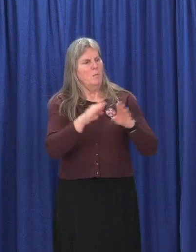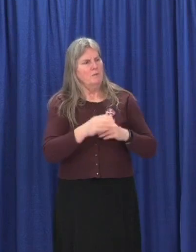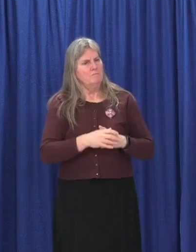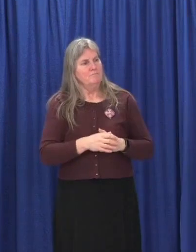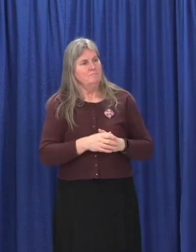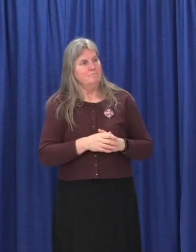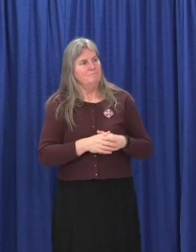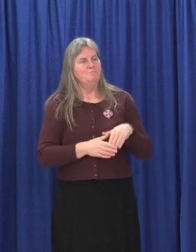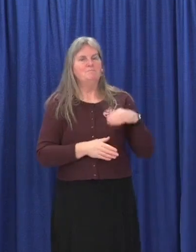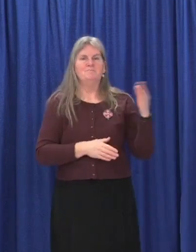Maintenant...